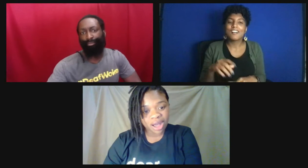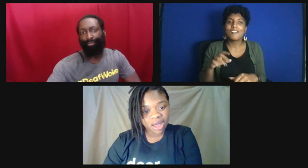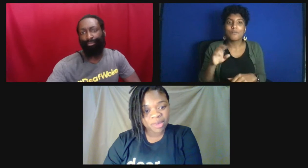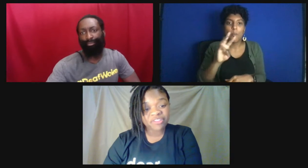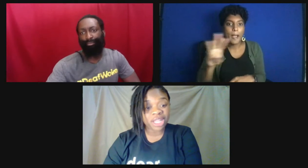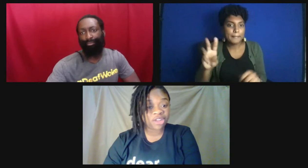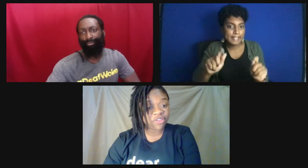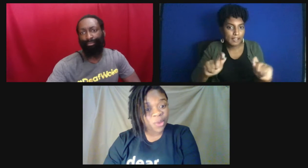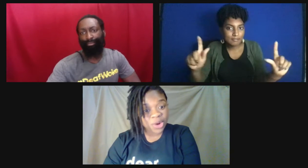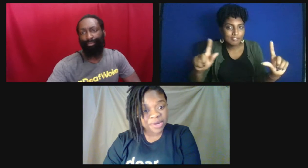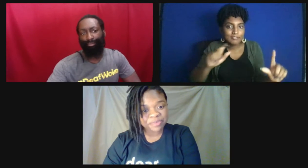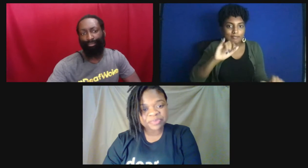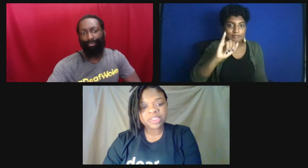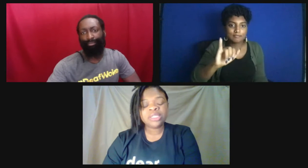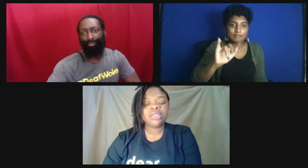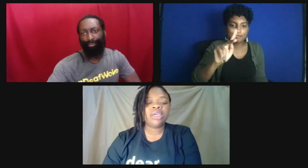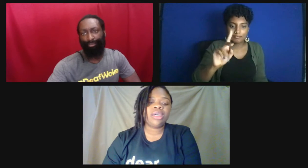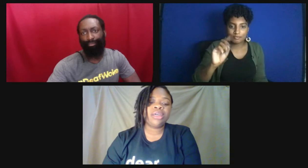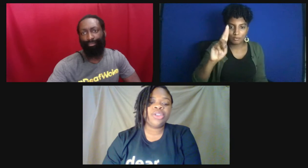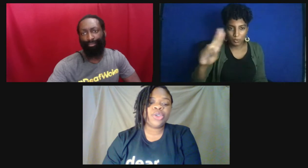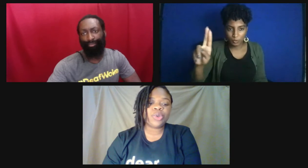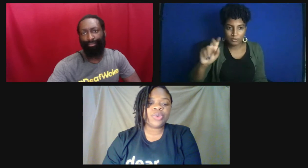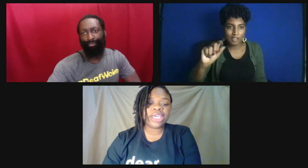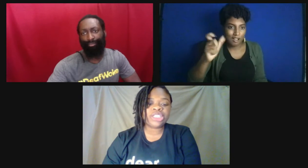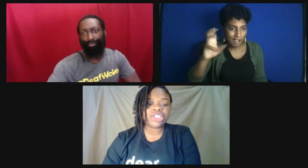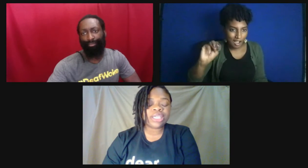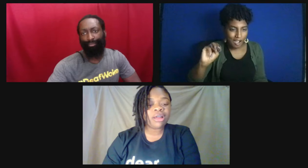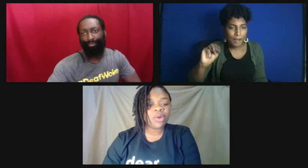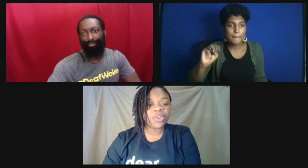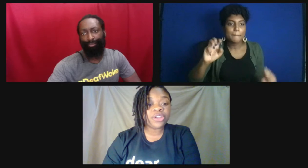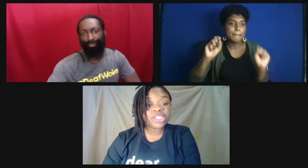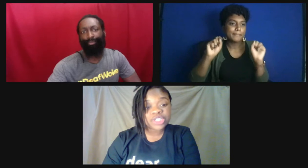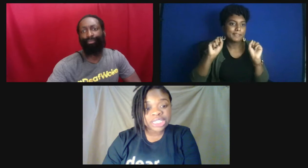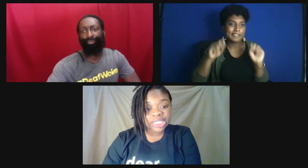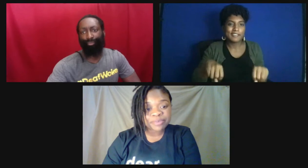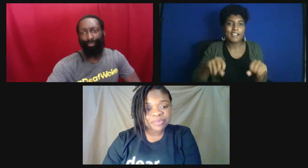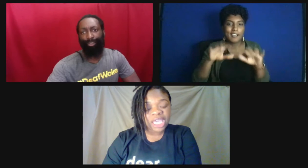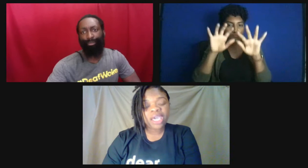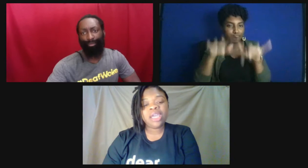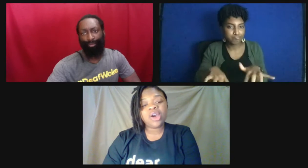and fill out a form and you know, they can just tell what they're interested in.